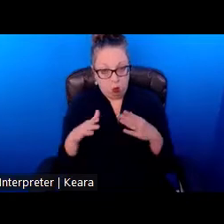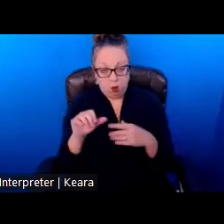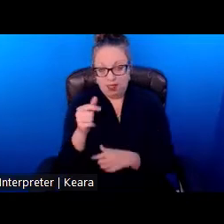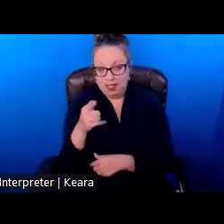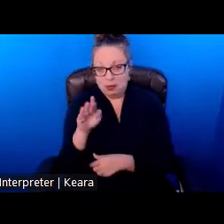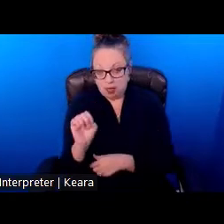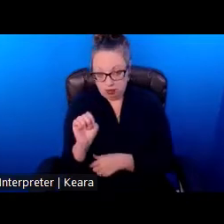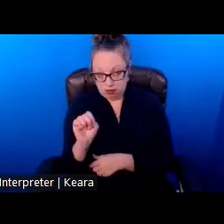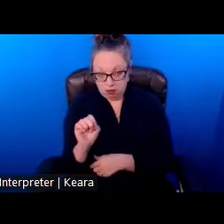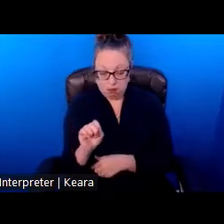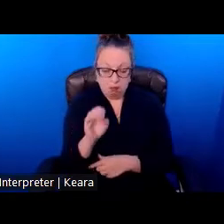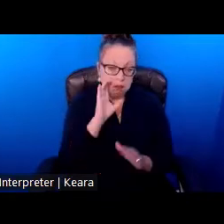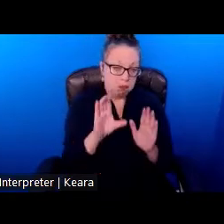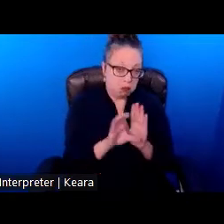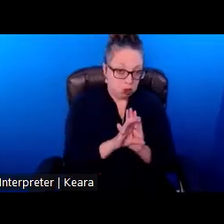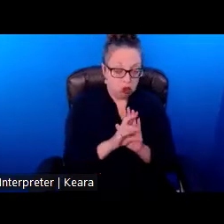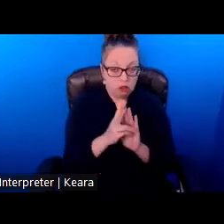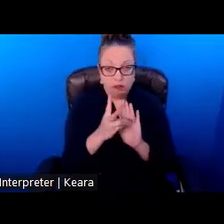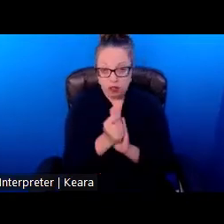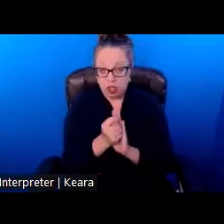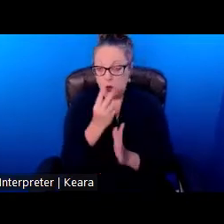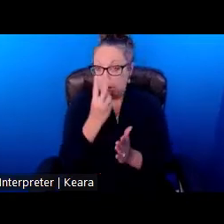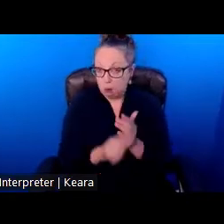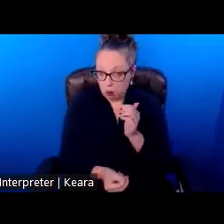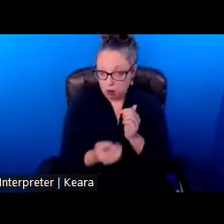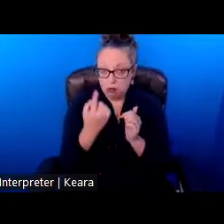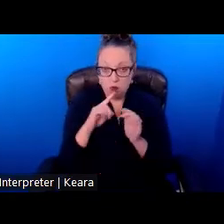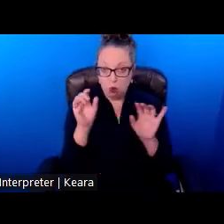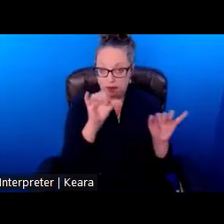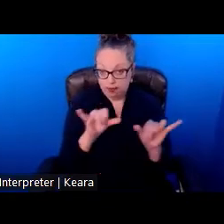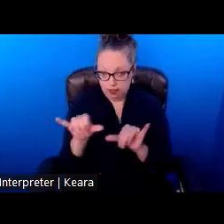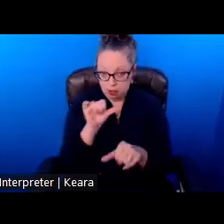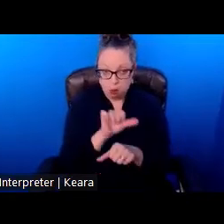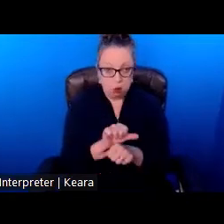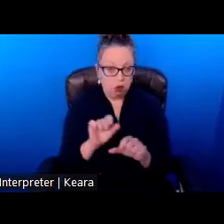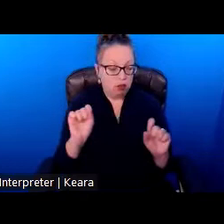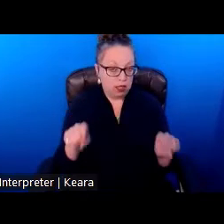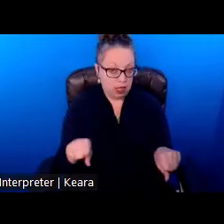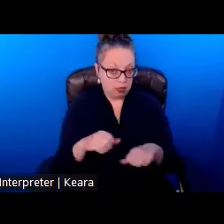documentation of the same work. It is strongly recommended that at least four